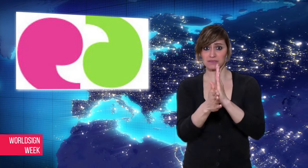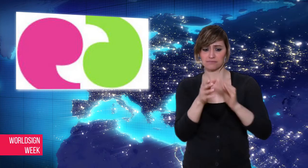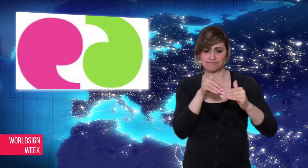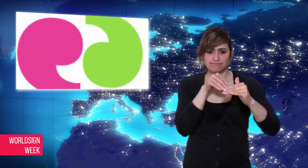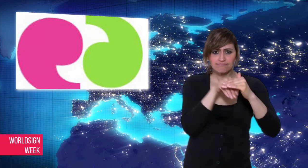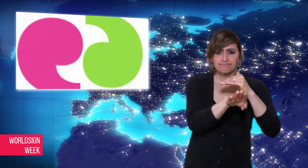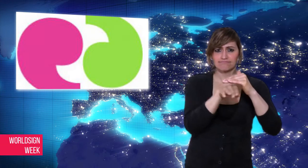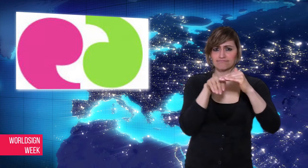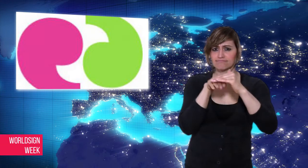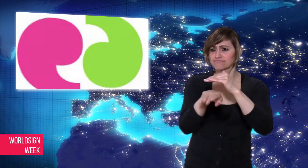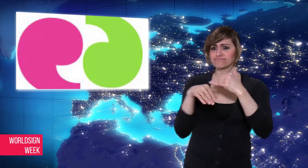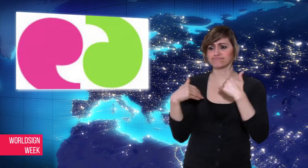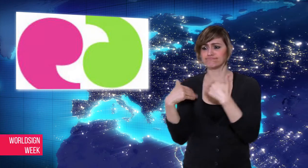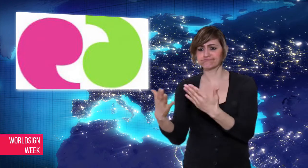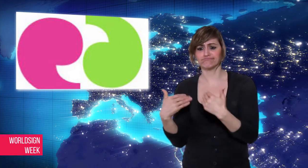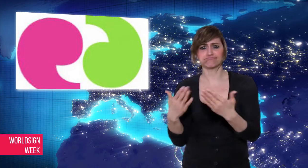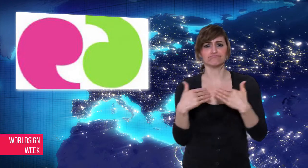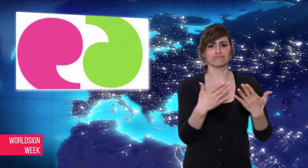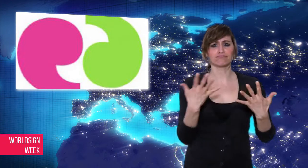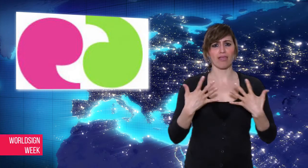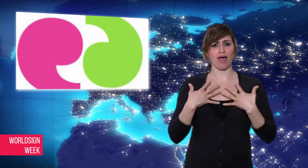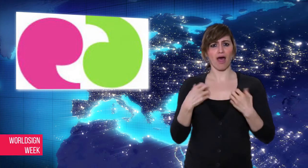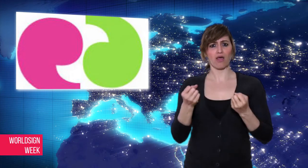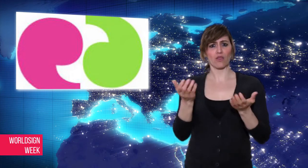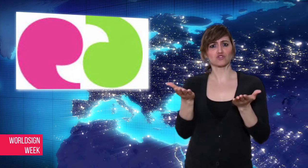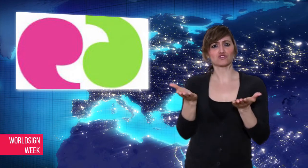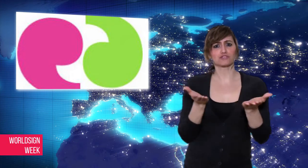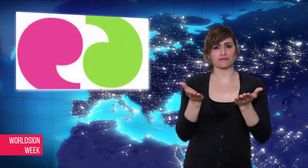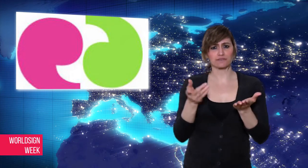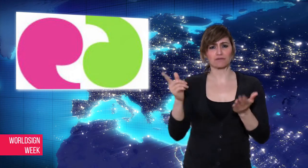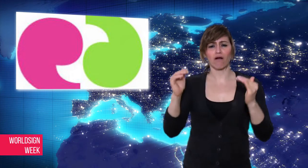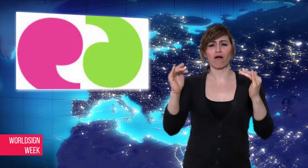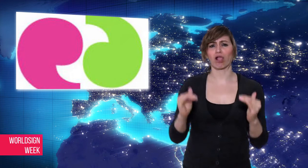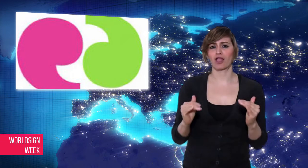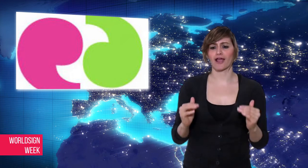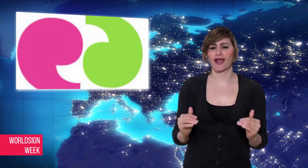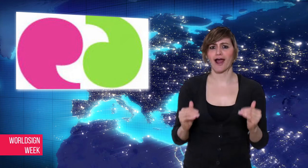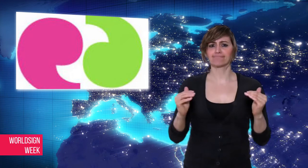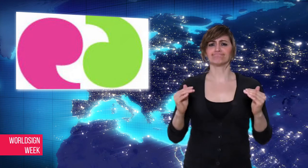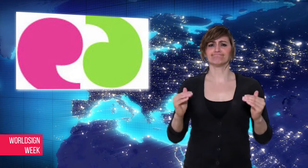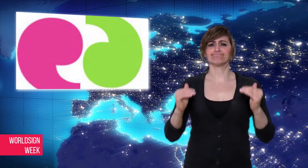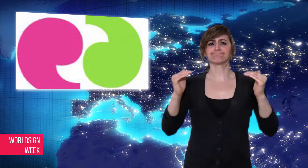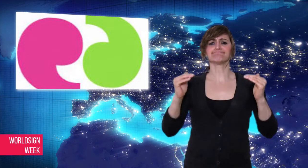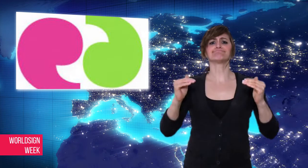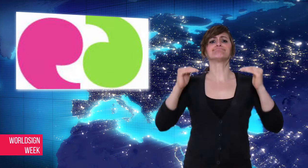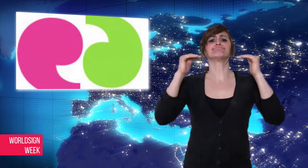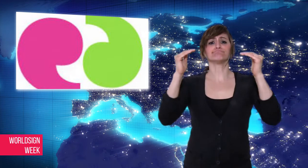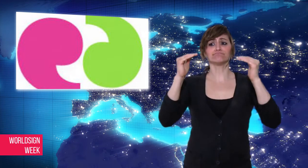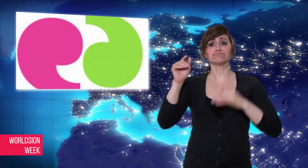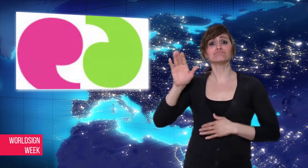Hospital in United Kingdom. U.K.